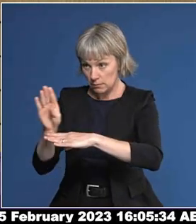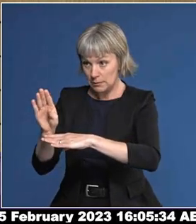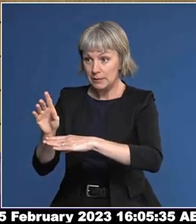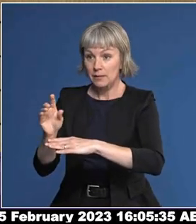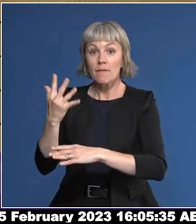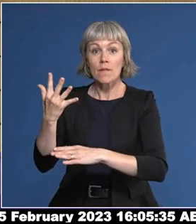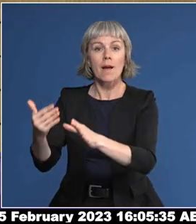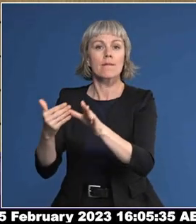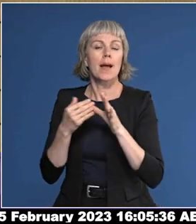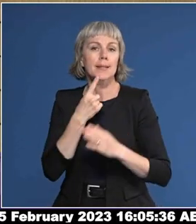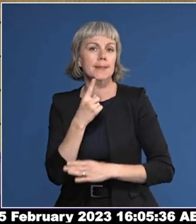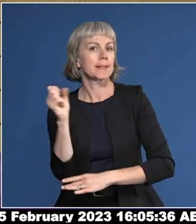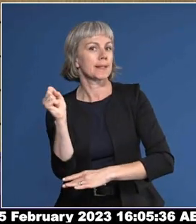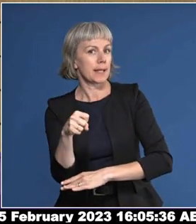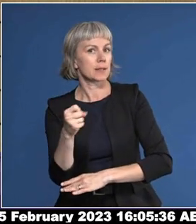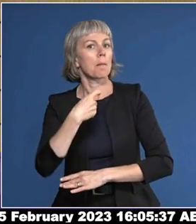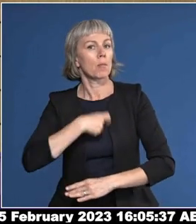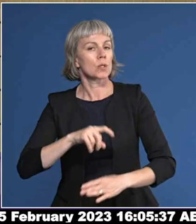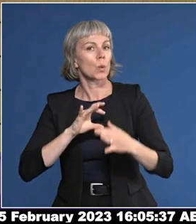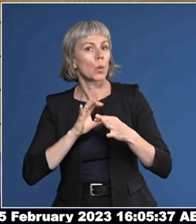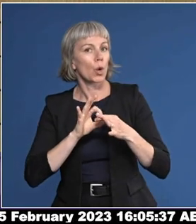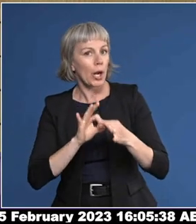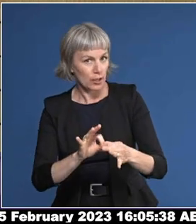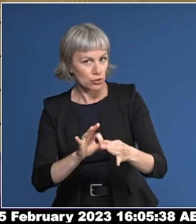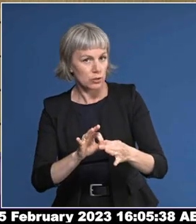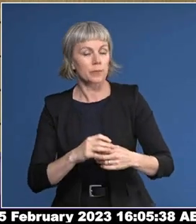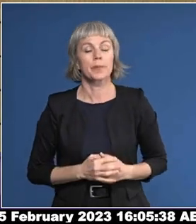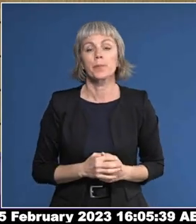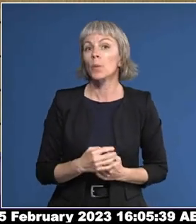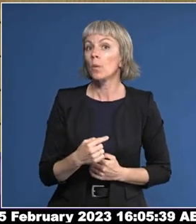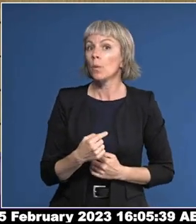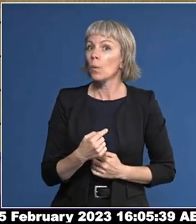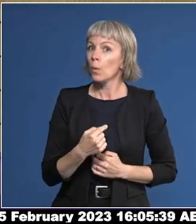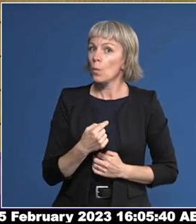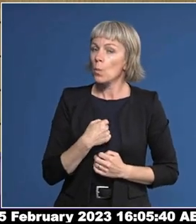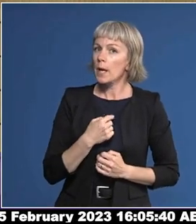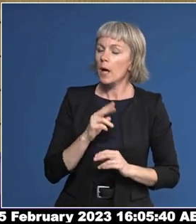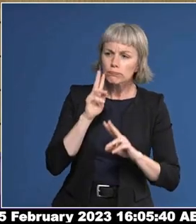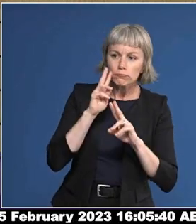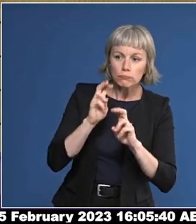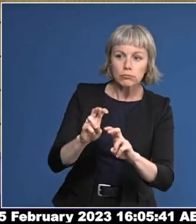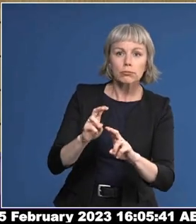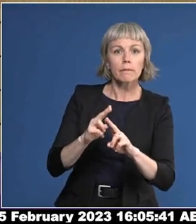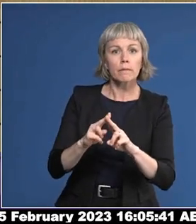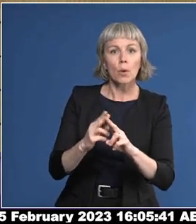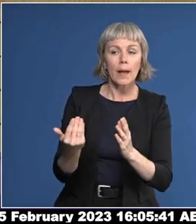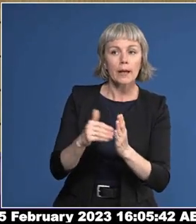It is something we are looking at in terms of the additional opportunity for appointed